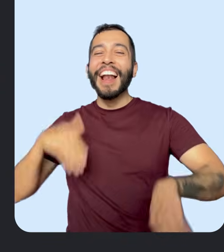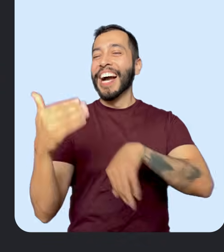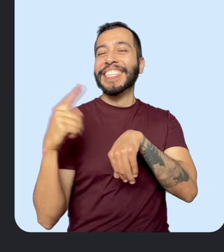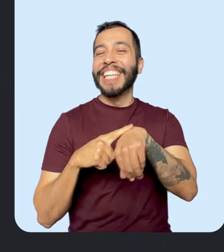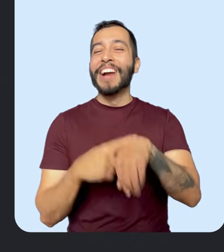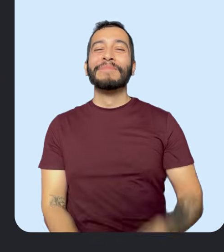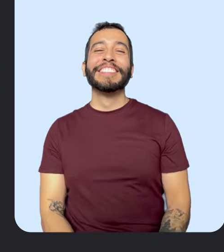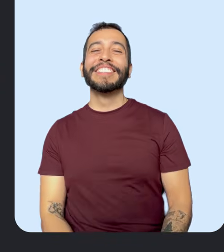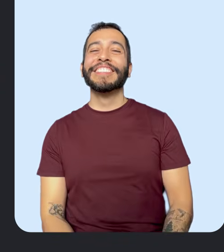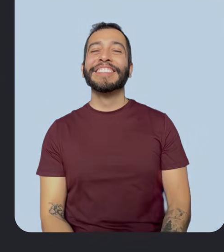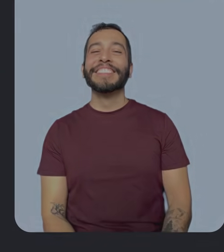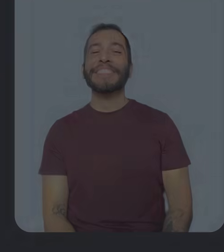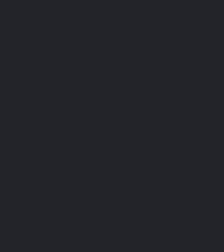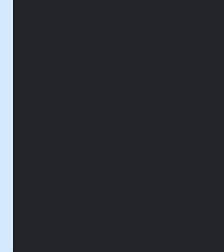Until next time.